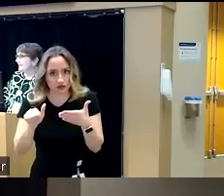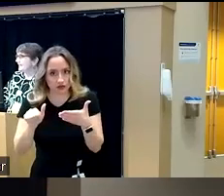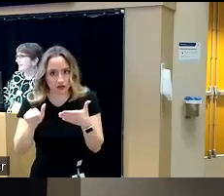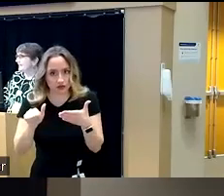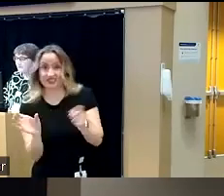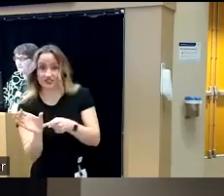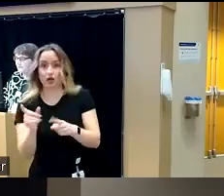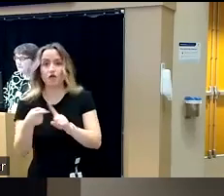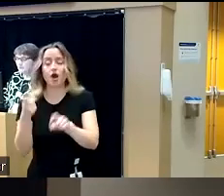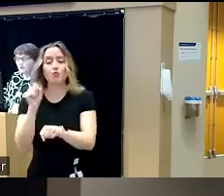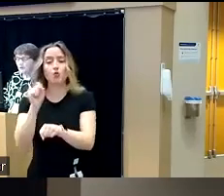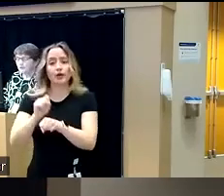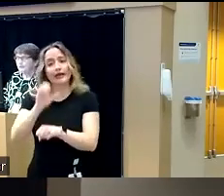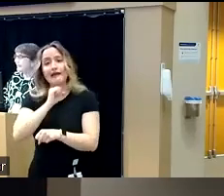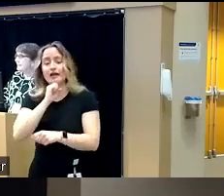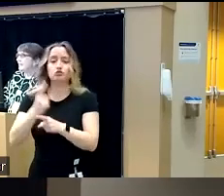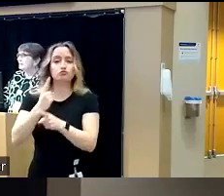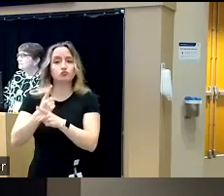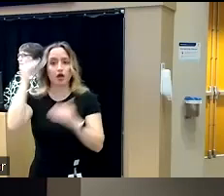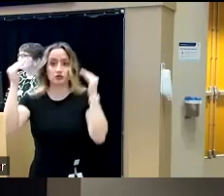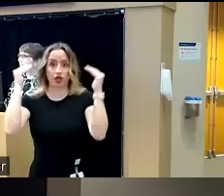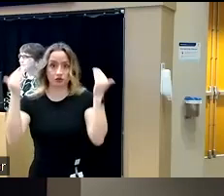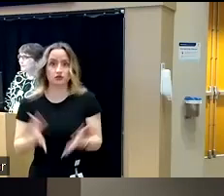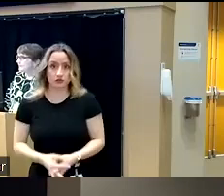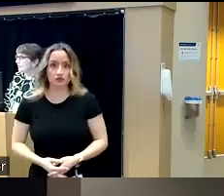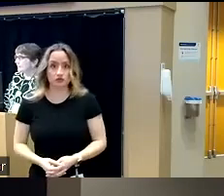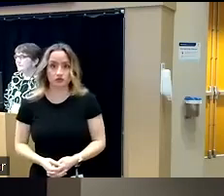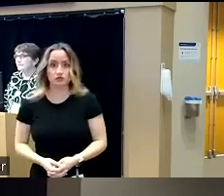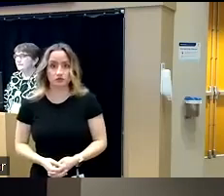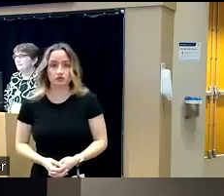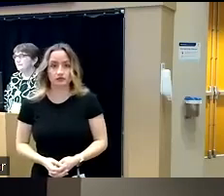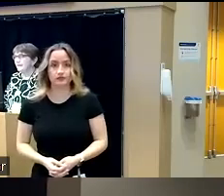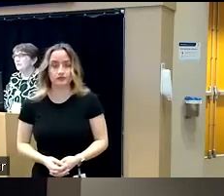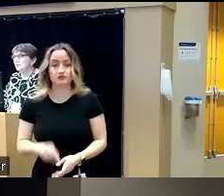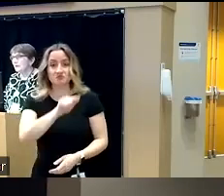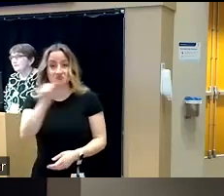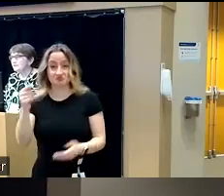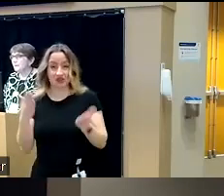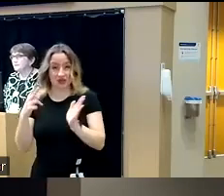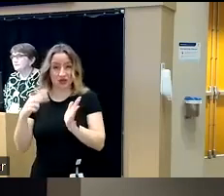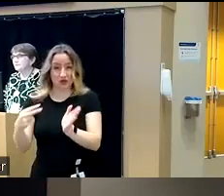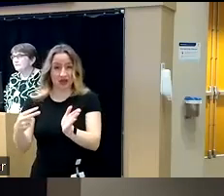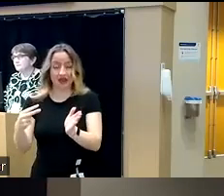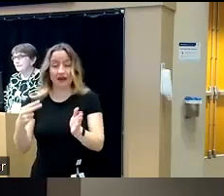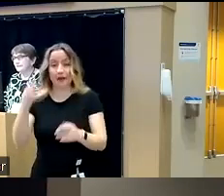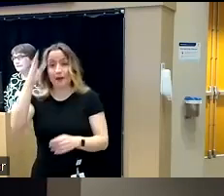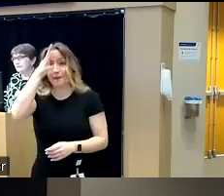but a big problem and I'm sure you've probably all read that the male life expectancy has been